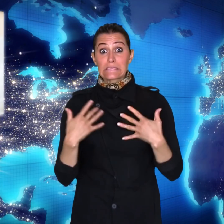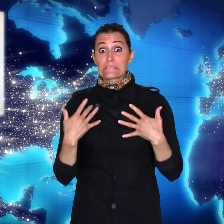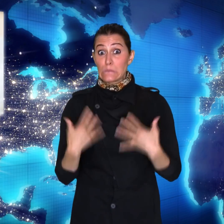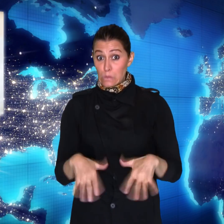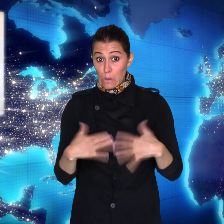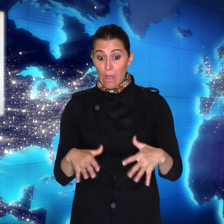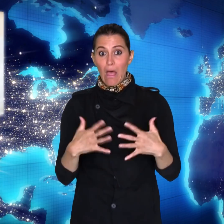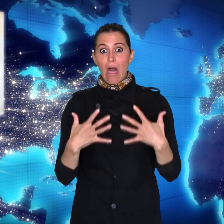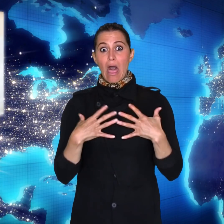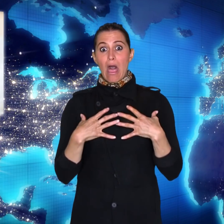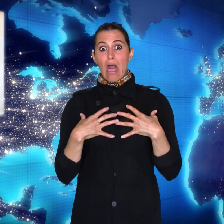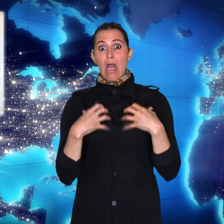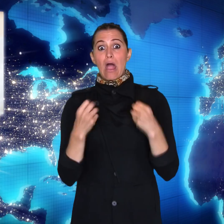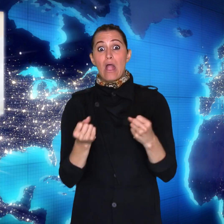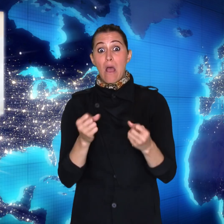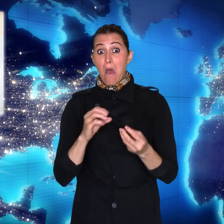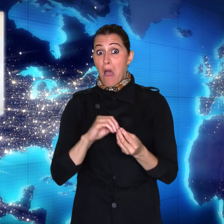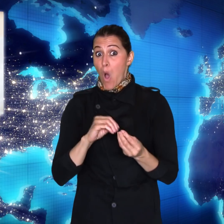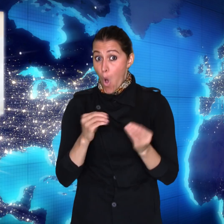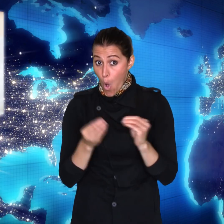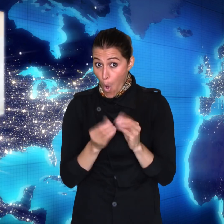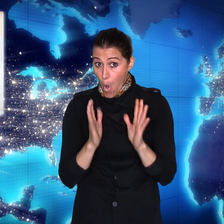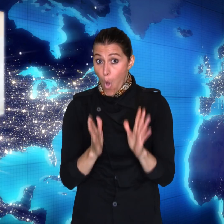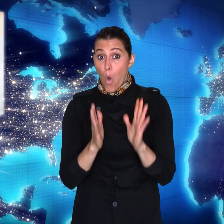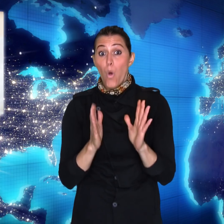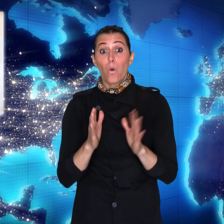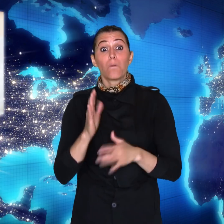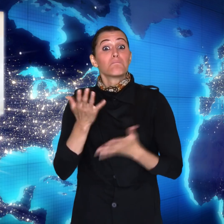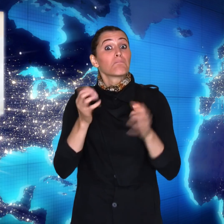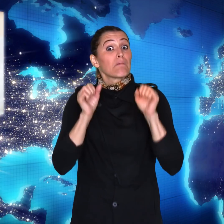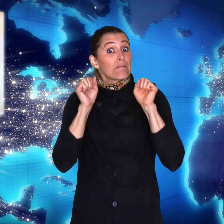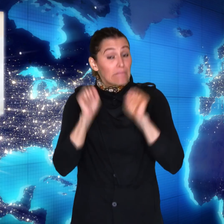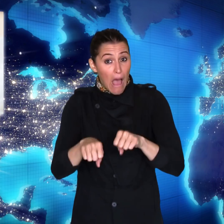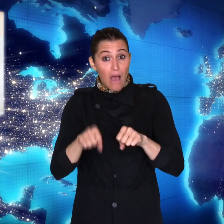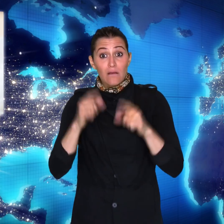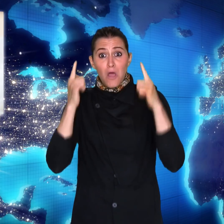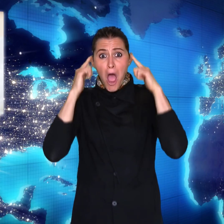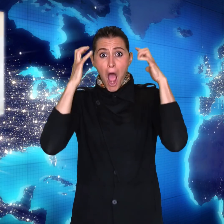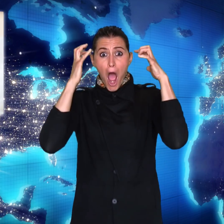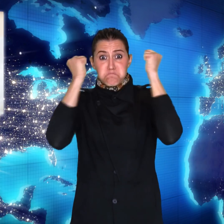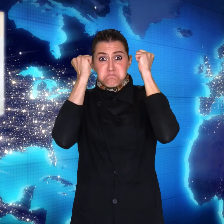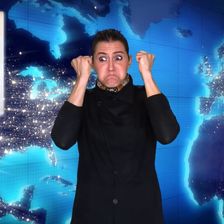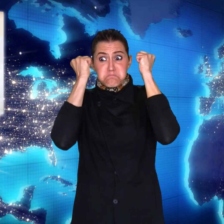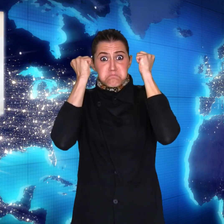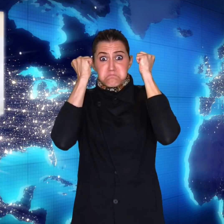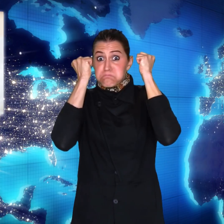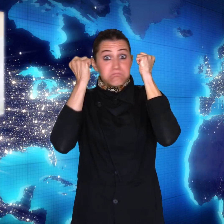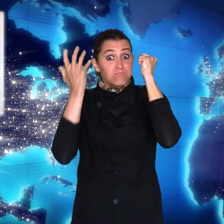bleeding in the brain, which